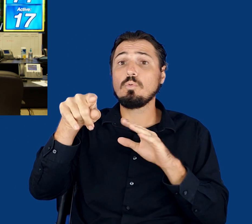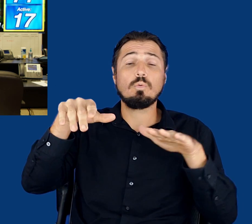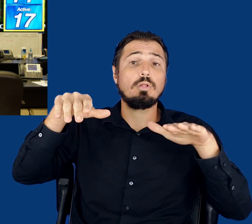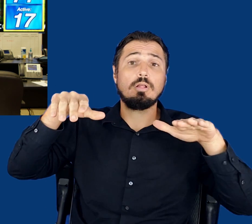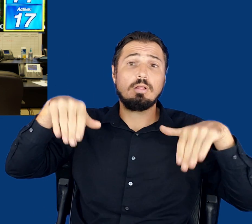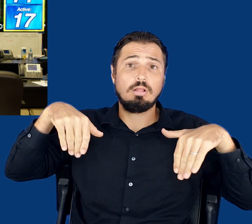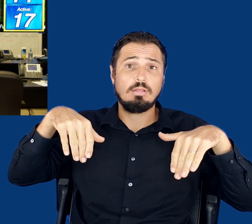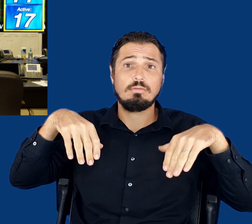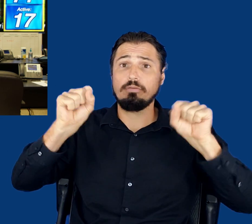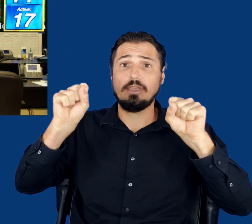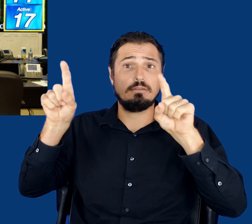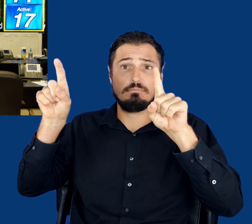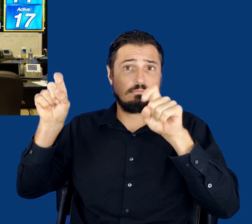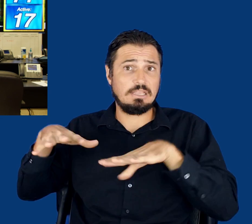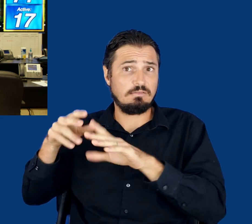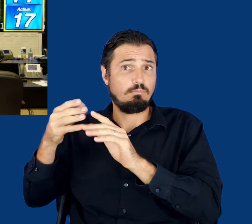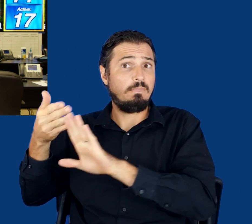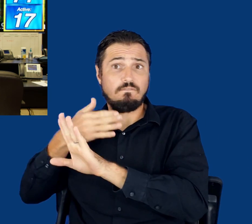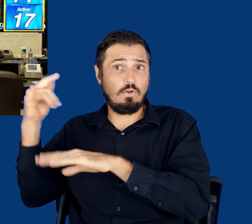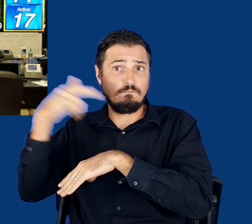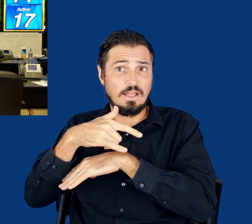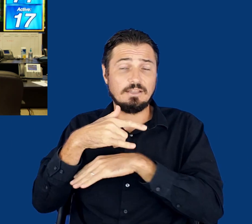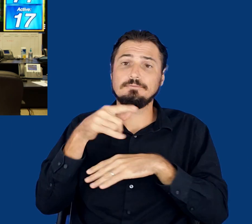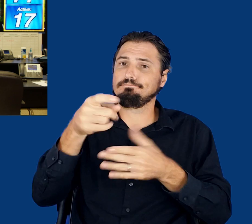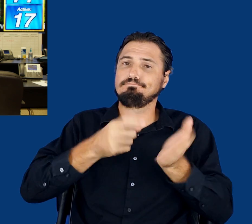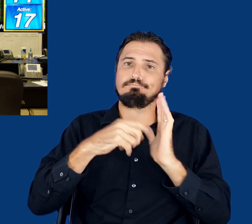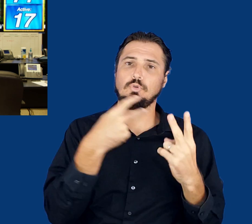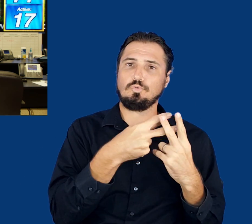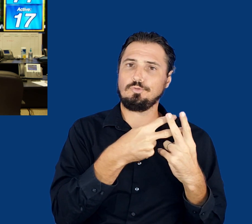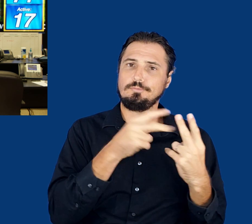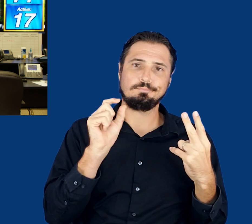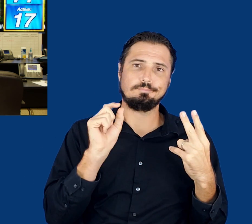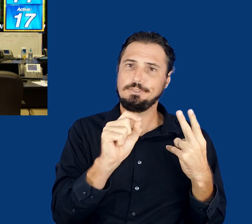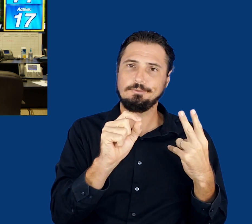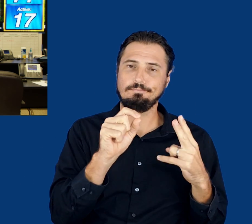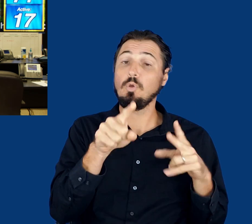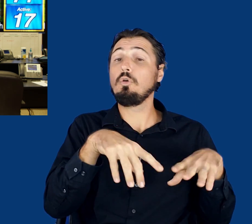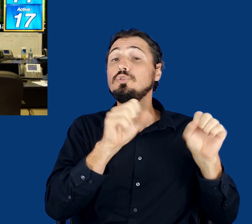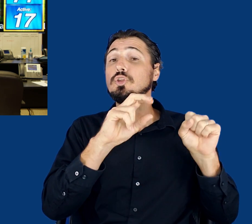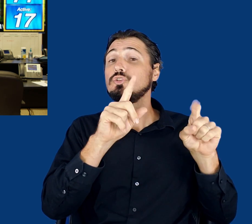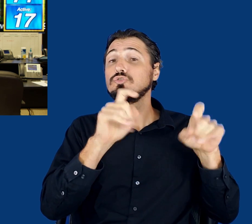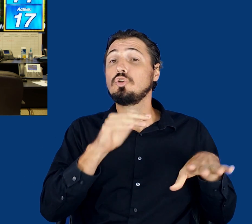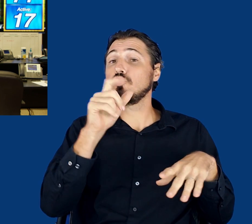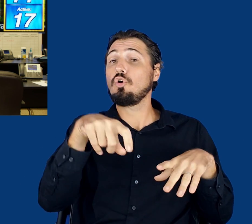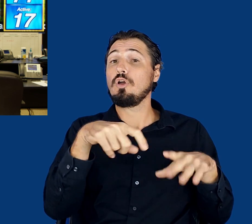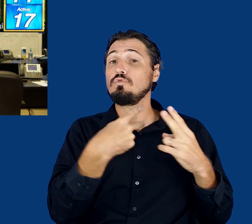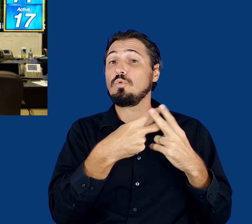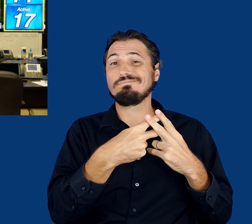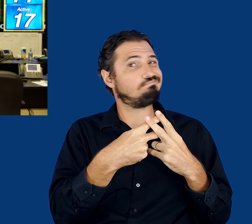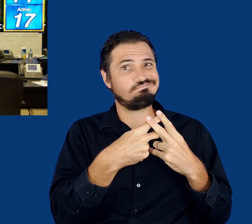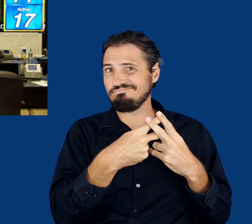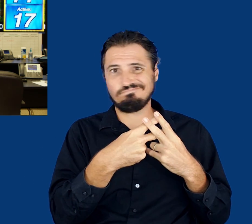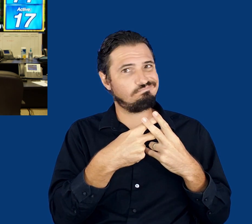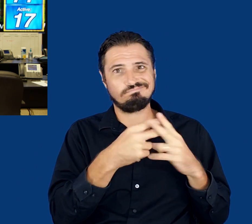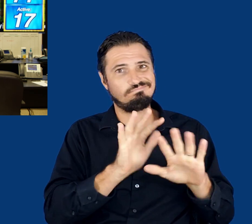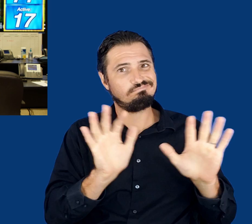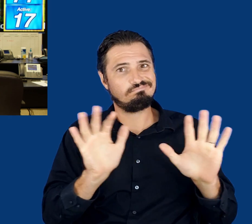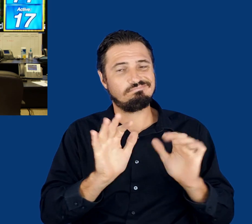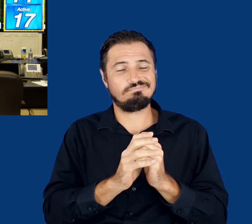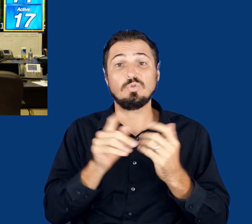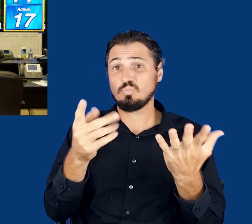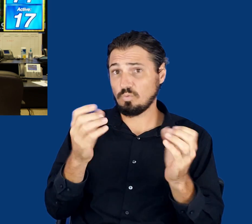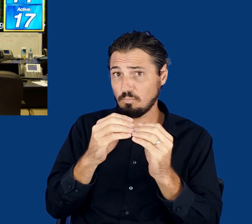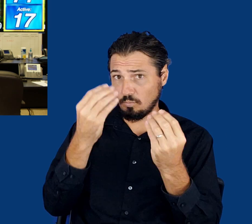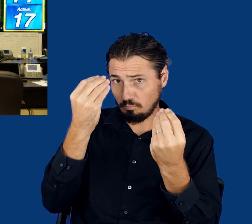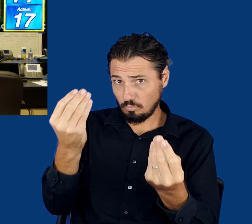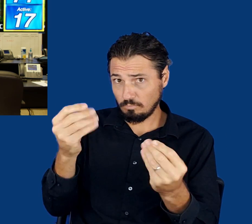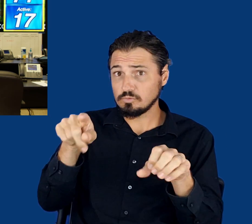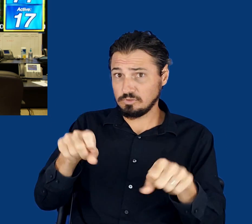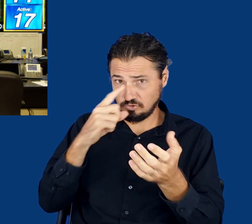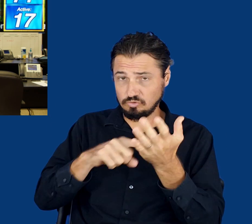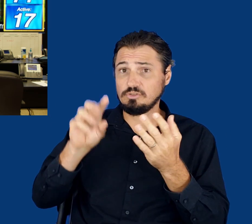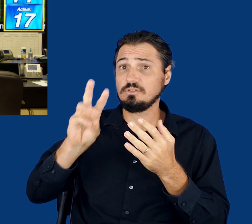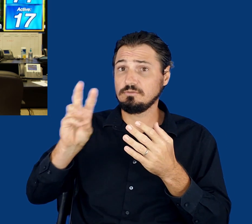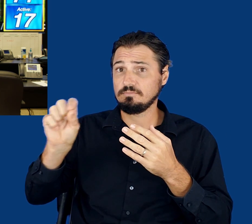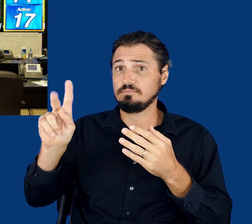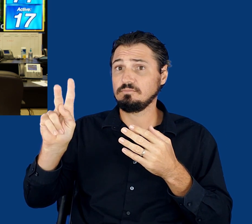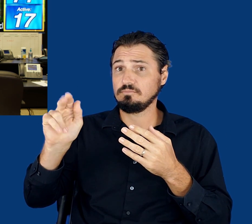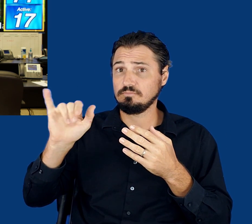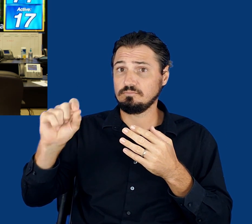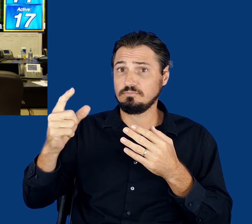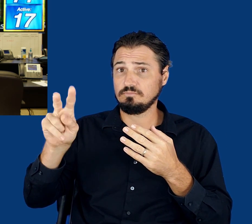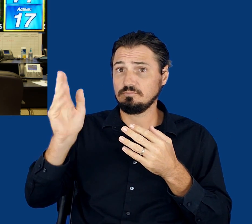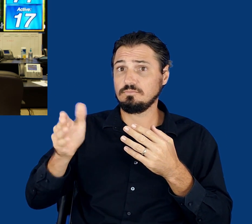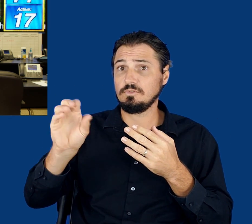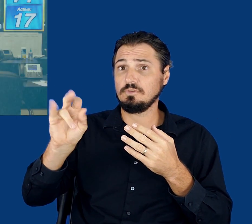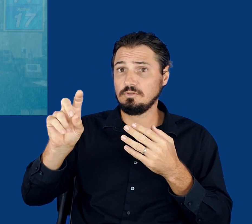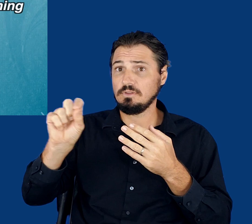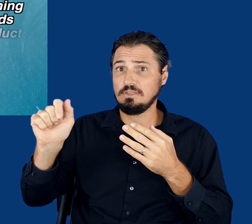quarantine once you arrive. Again, for more information on the county’s post-travel testing program, visit www.kauai.gov/covid-19 and click on the “post-travel test” button.